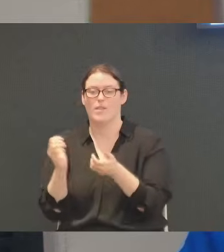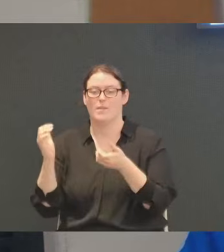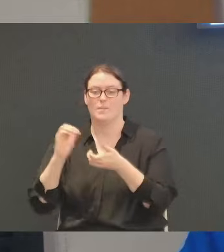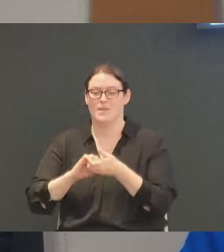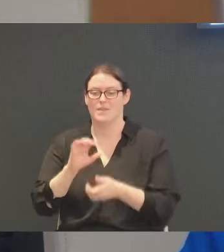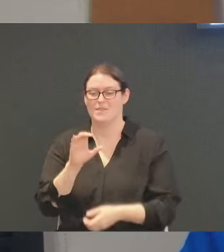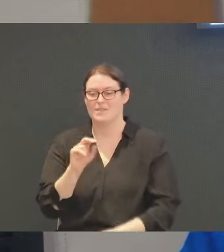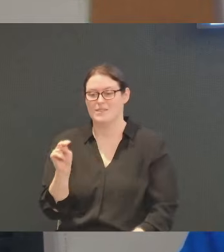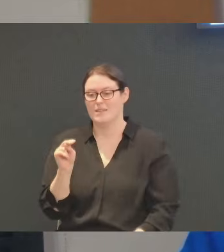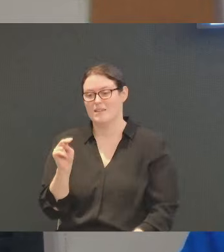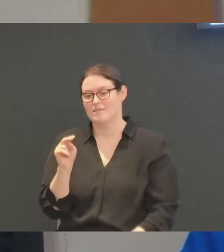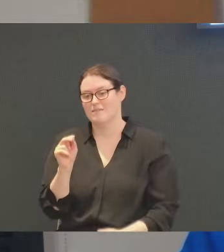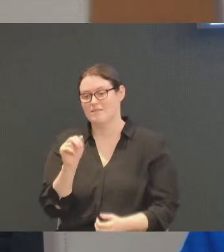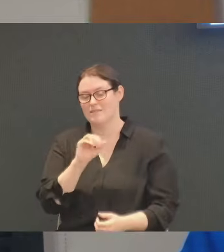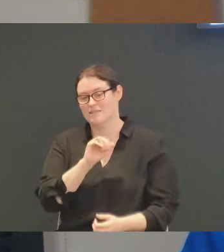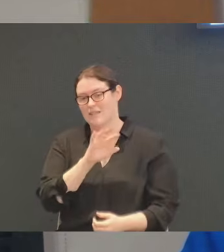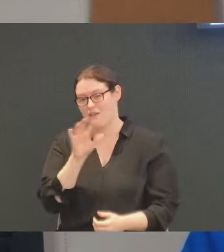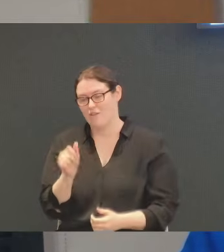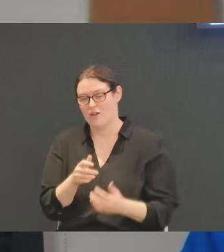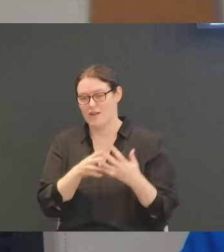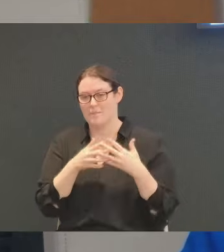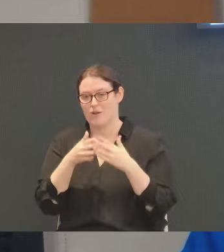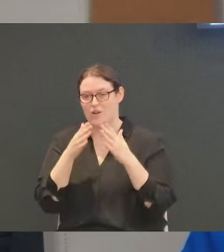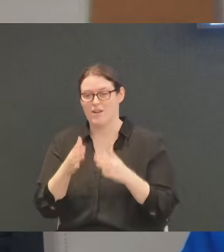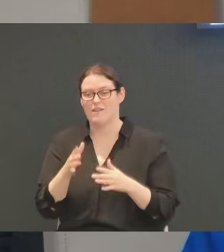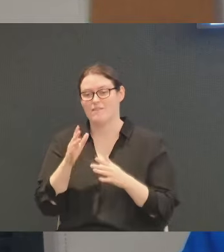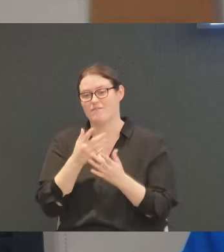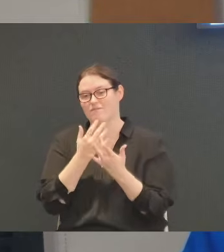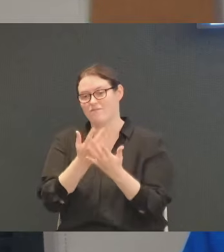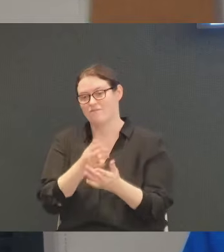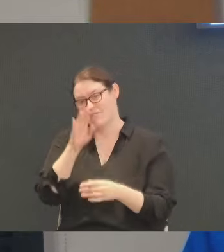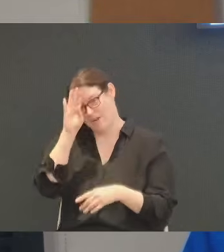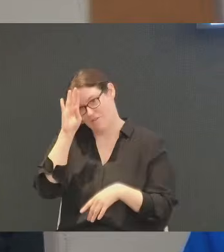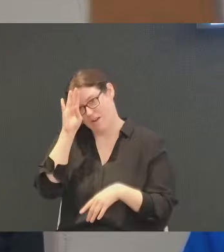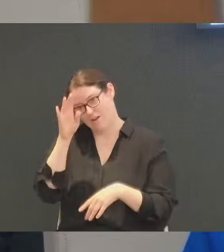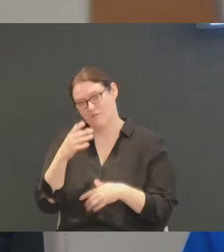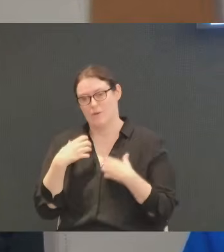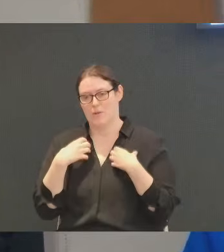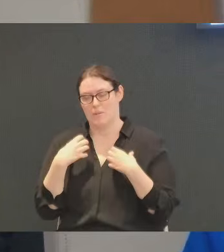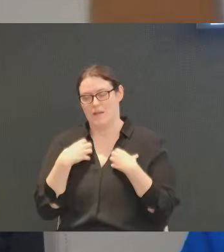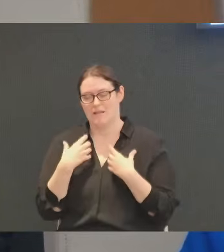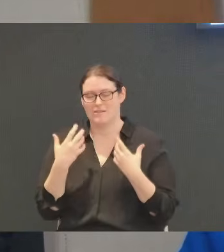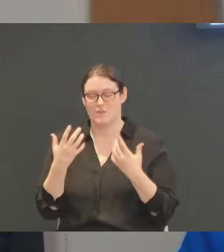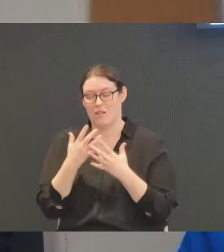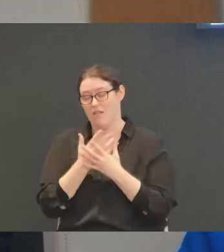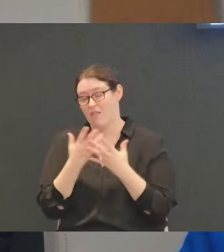Firefighters for book bags. So, got a lot going on. So, I just wanted people so they don't